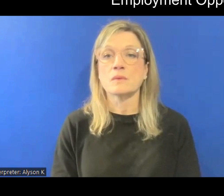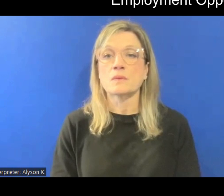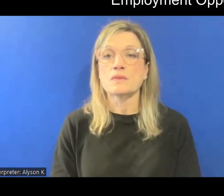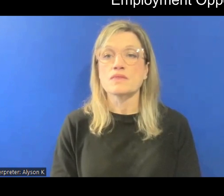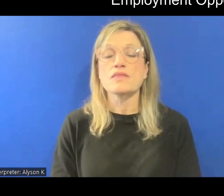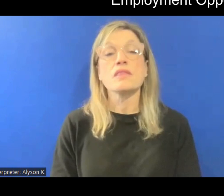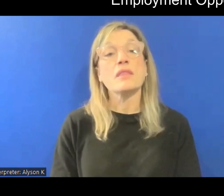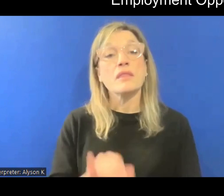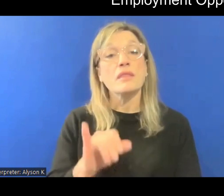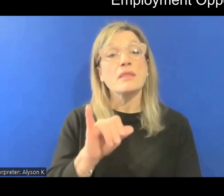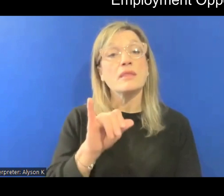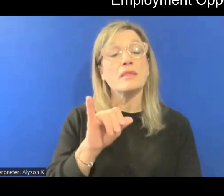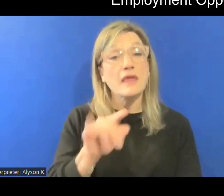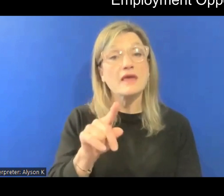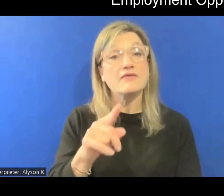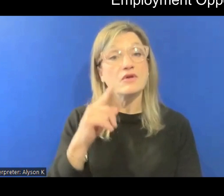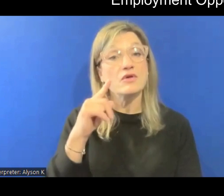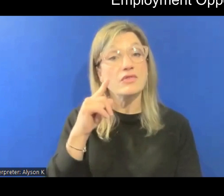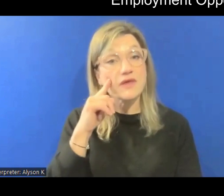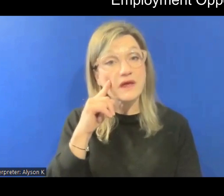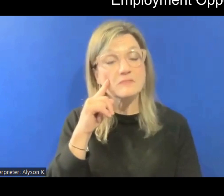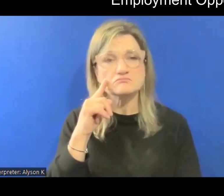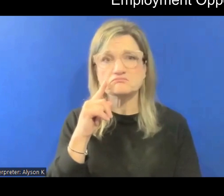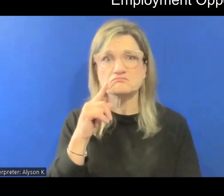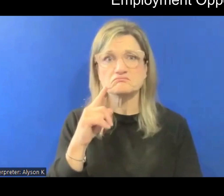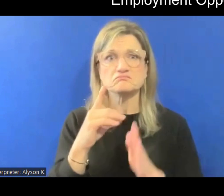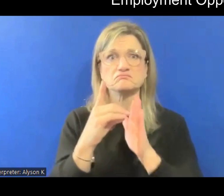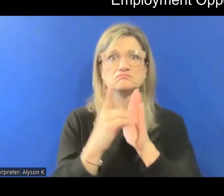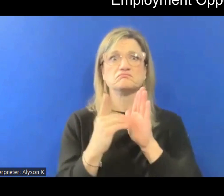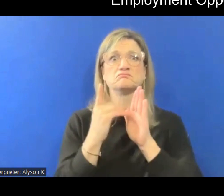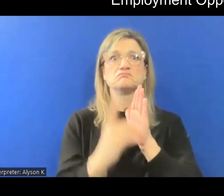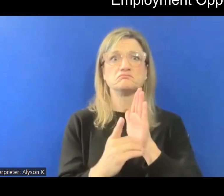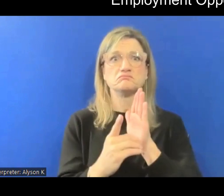If you feel you have been discriminated at work because of your disability,